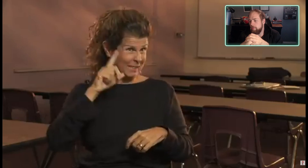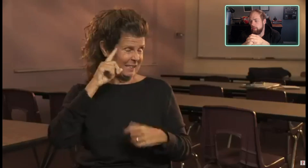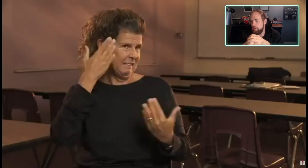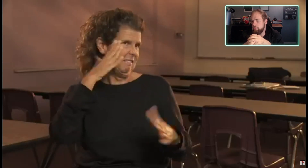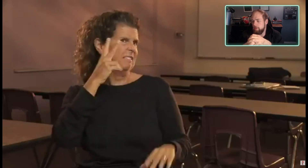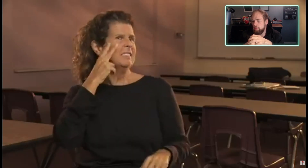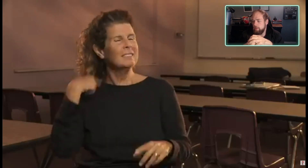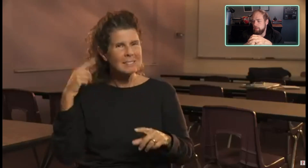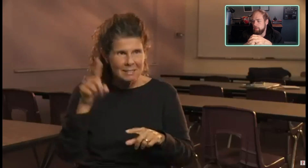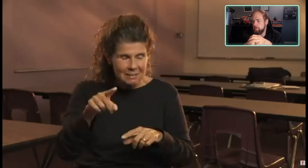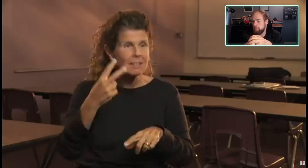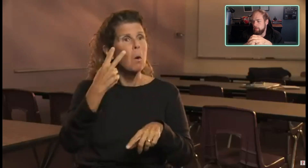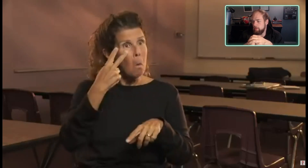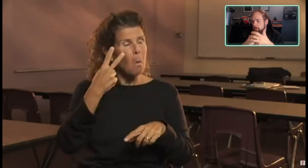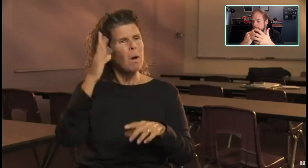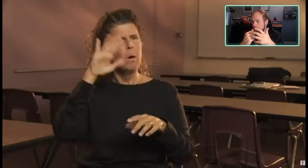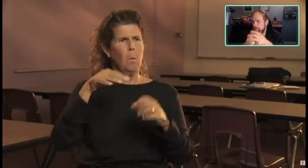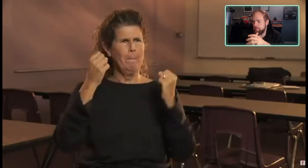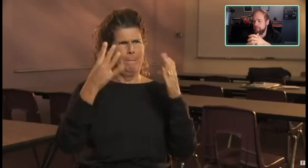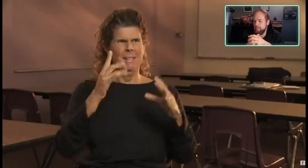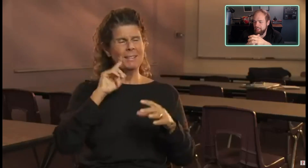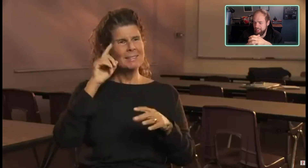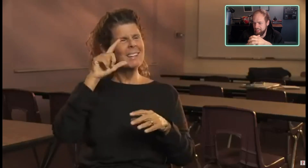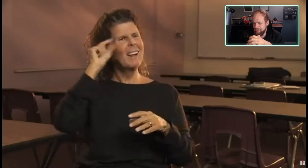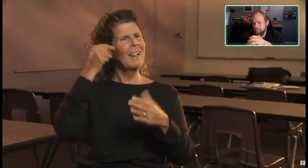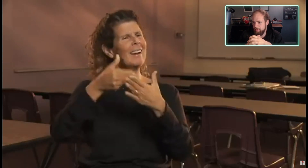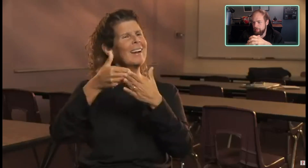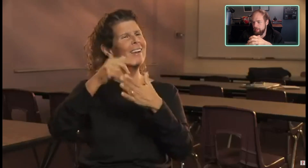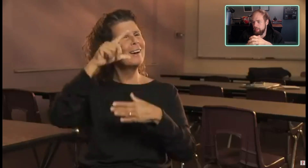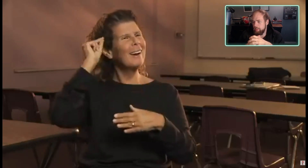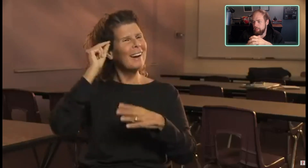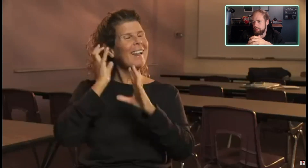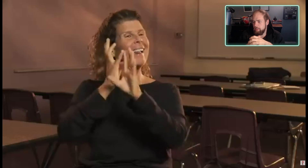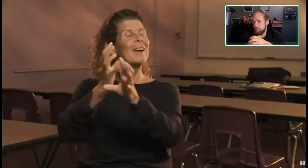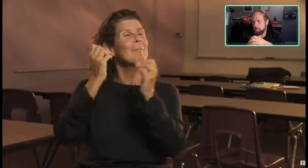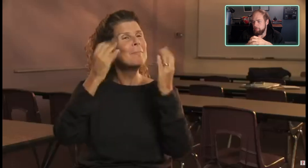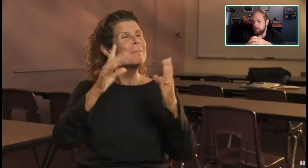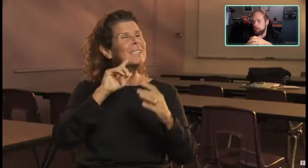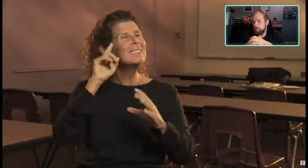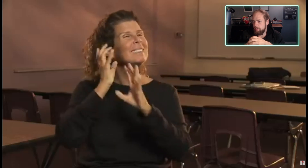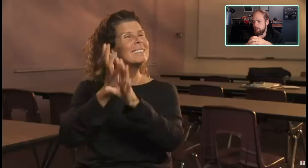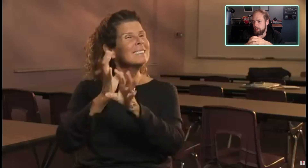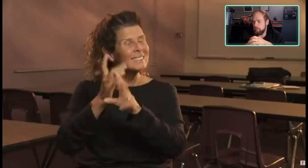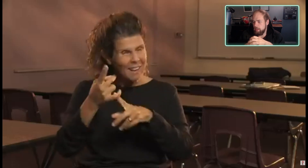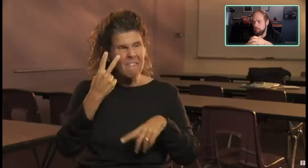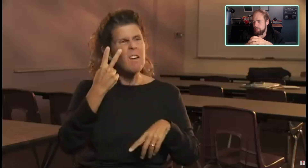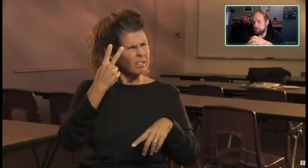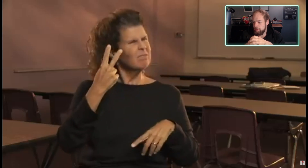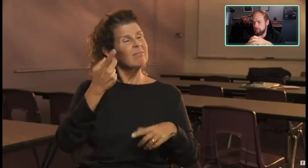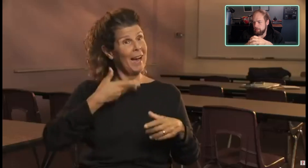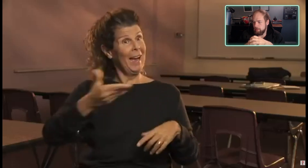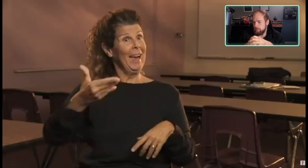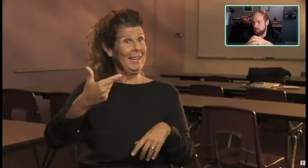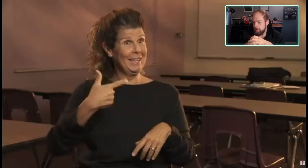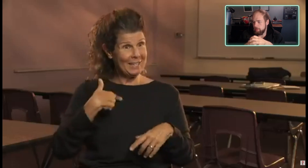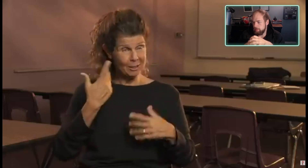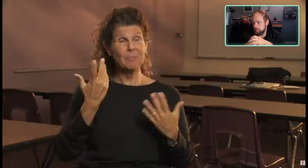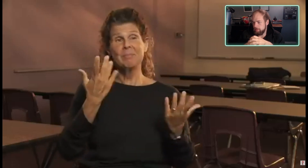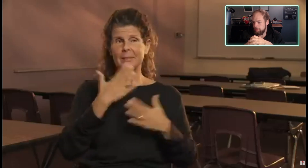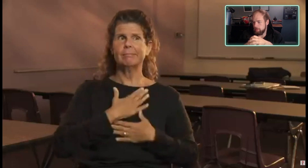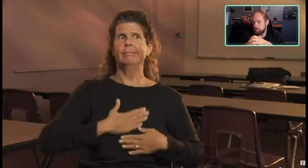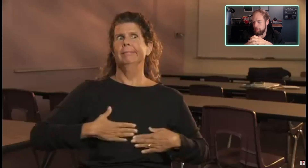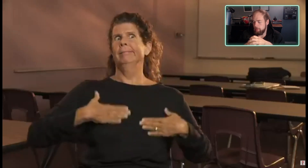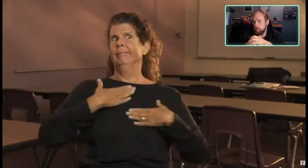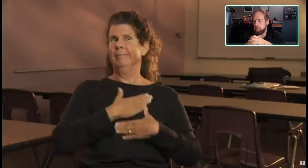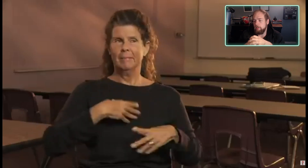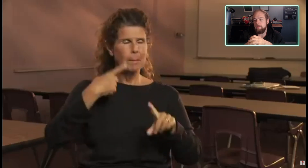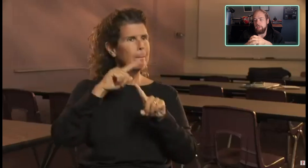advertisement uh I don't know I'm deaf know there's many de near galat so they were hiring for